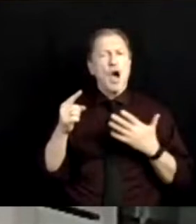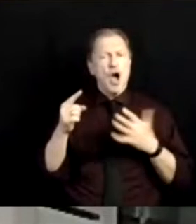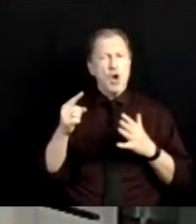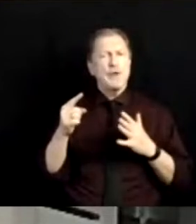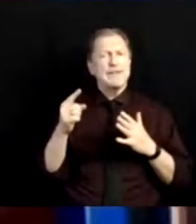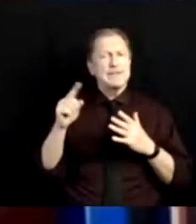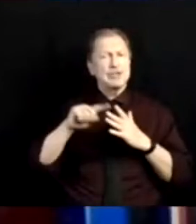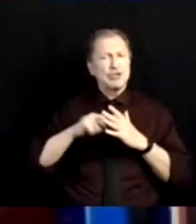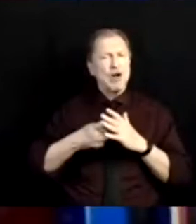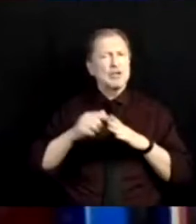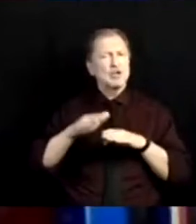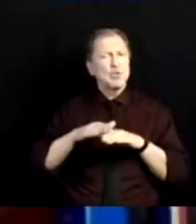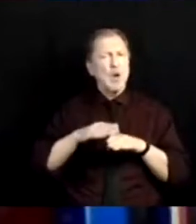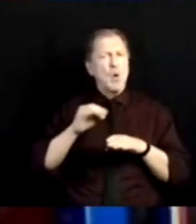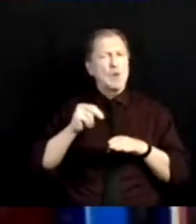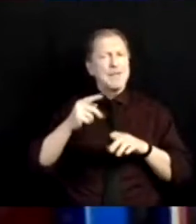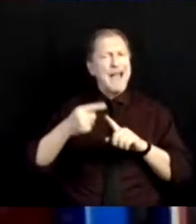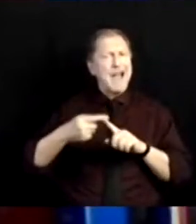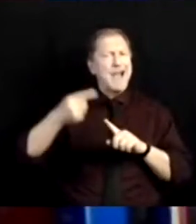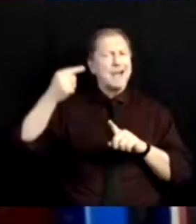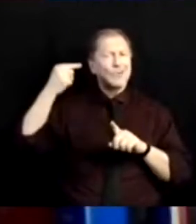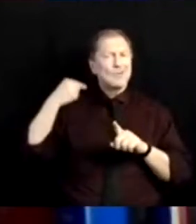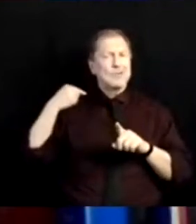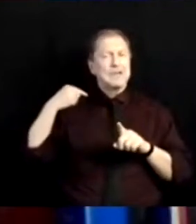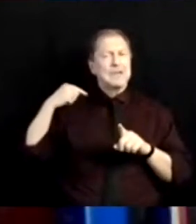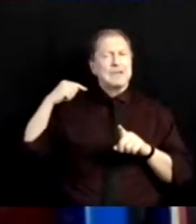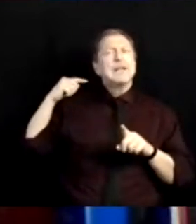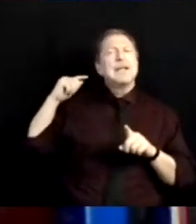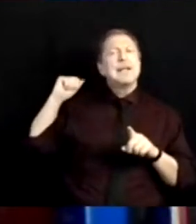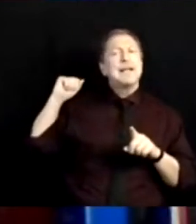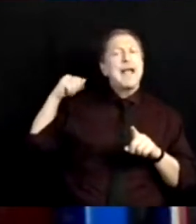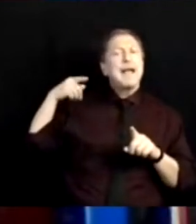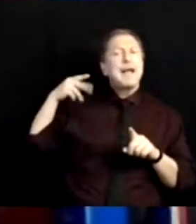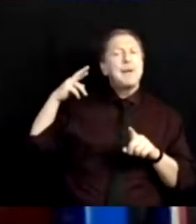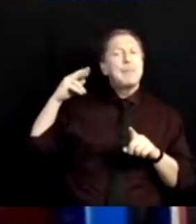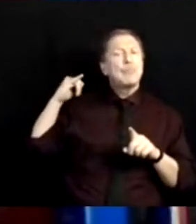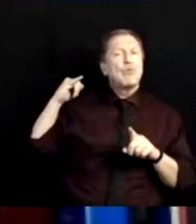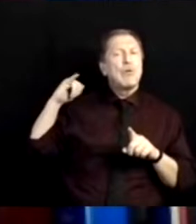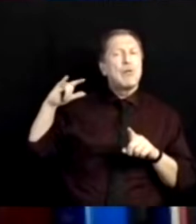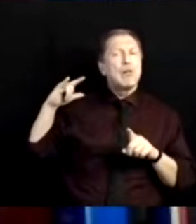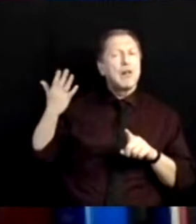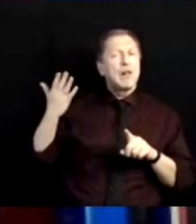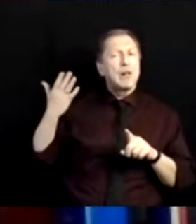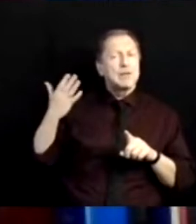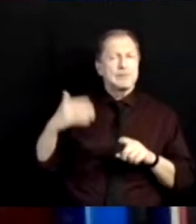WAIT? PLEASE EXPLAIN THE SCIENCE. Governor Pritzker: TWO THINGS I WOULD RESPOND TO HERE.